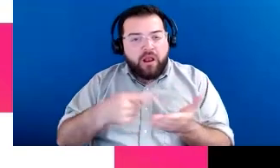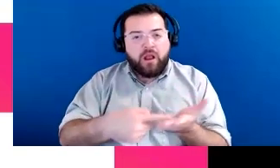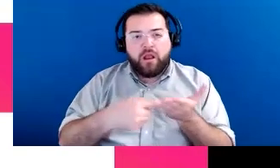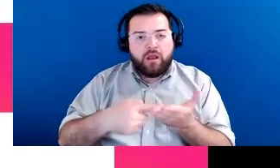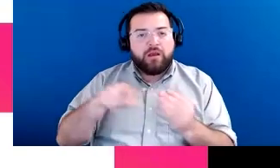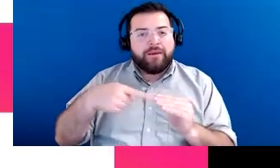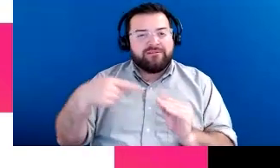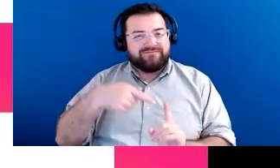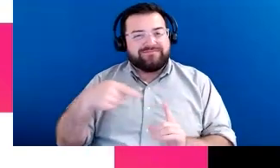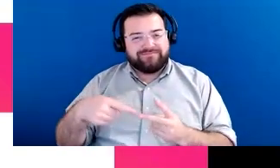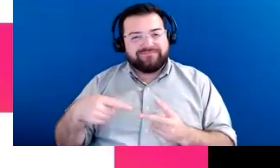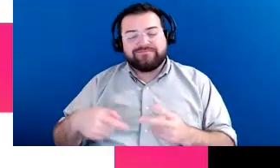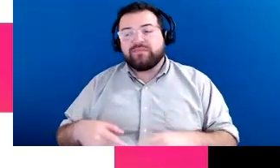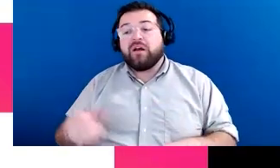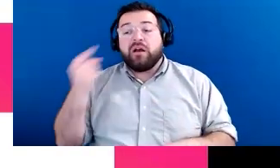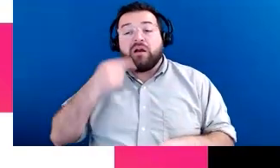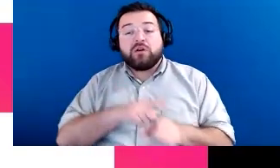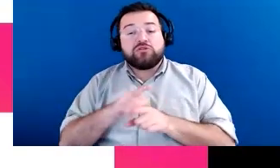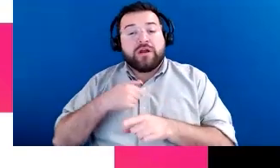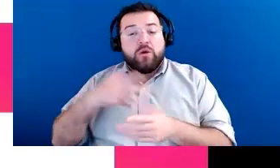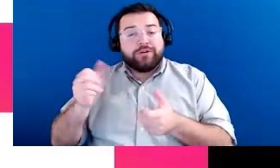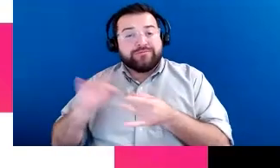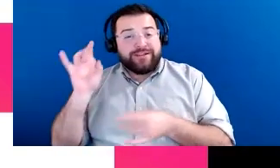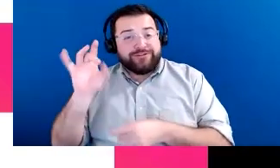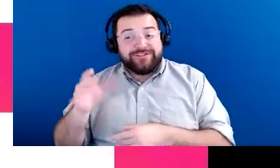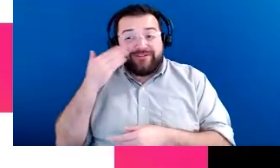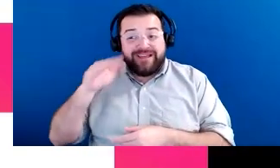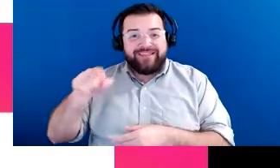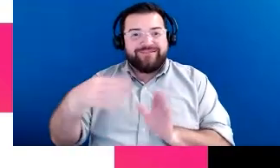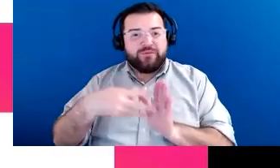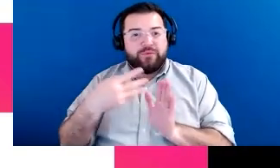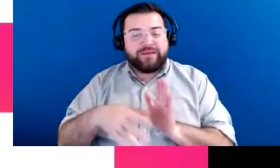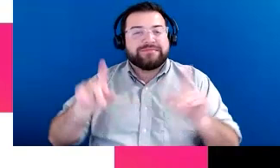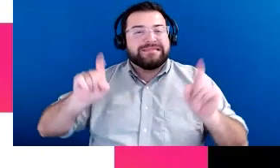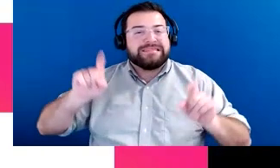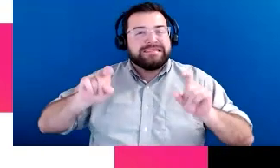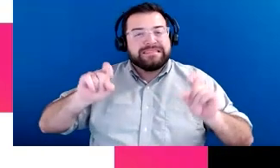I do want to mention that this was a pilot rubric, in fall 2024.